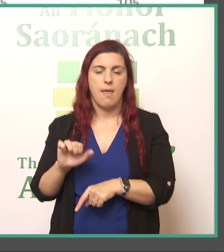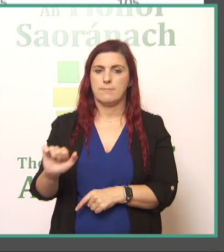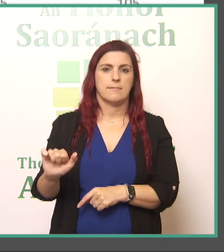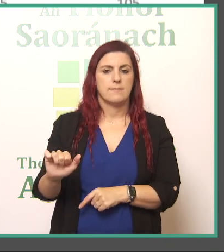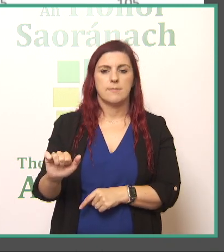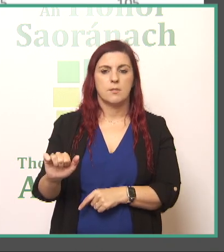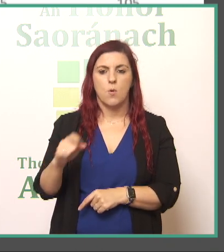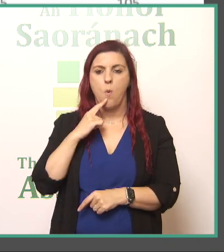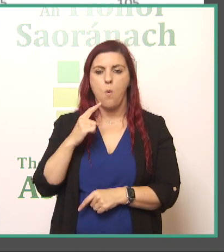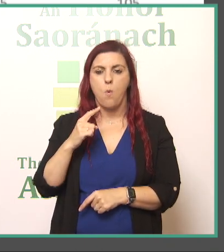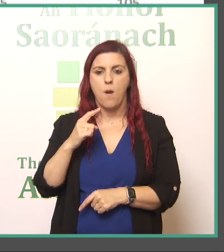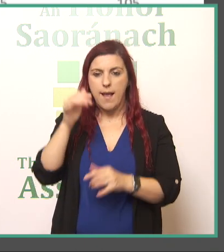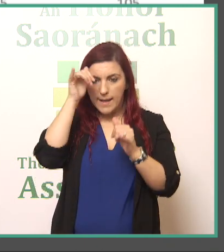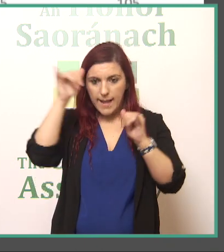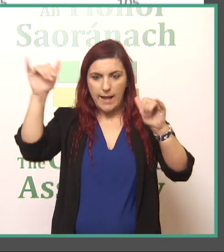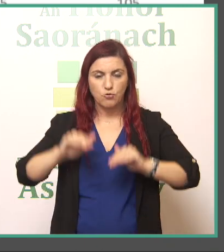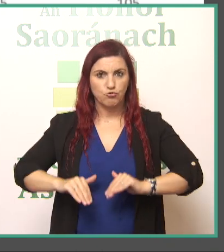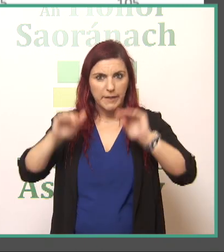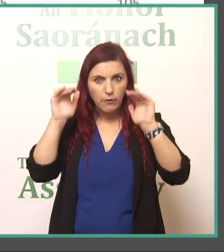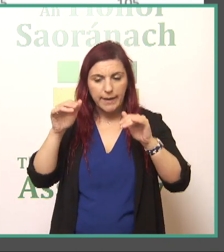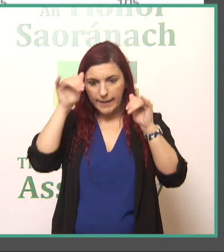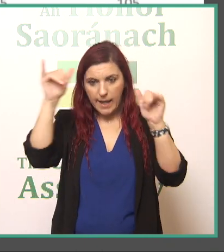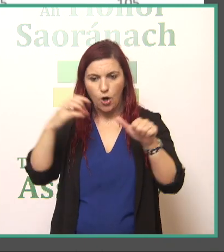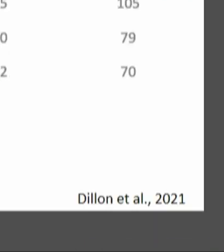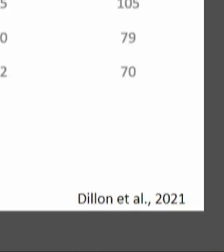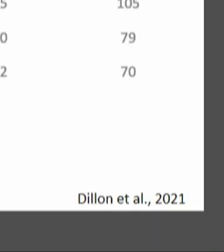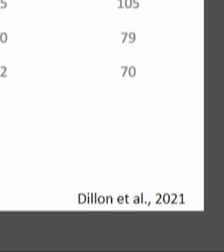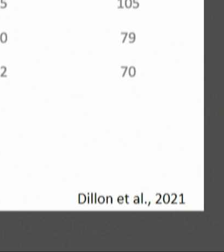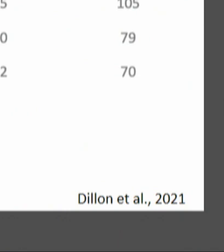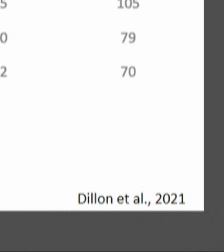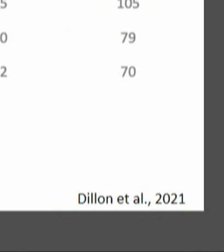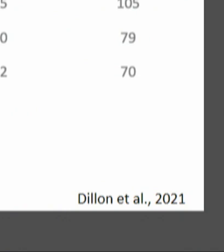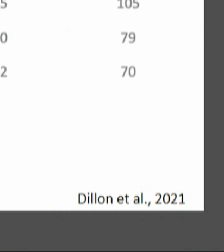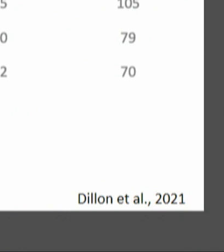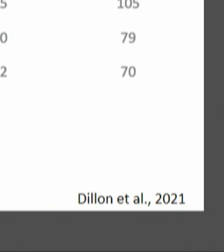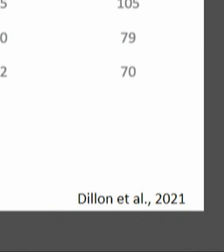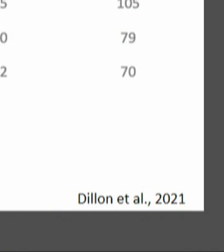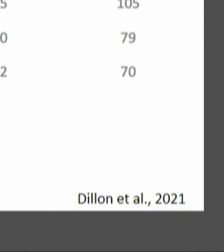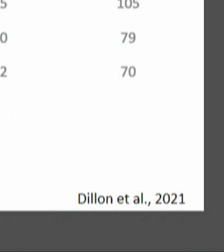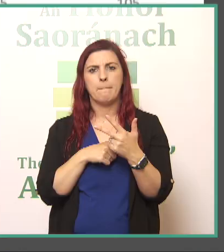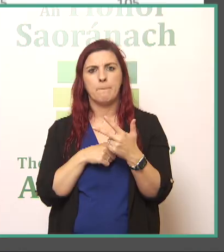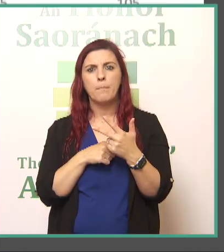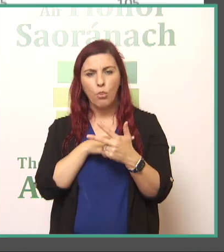cattle rearing cattle other and sheep farmers are on those payments in fact they're using